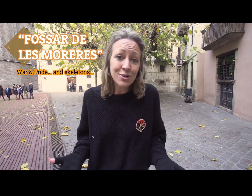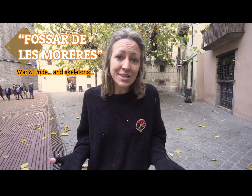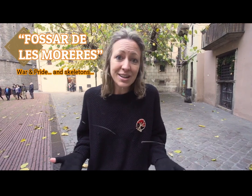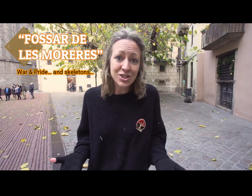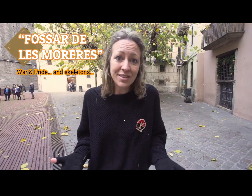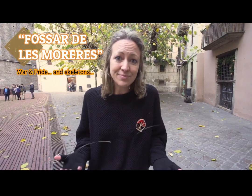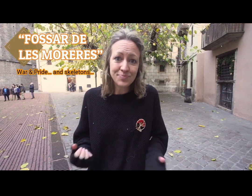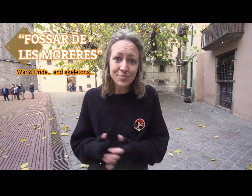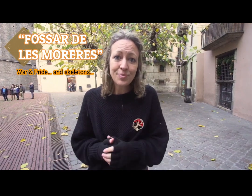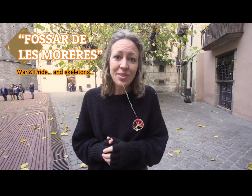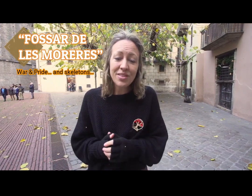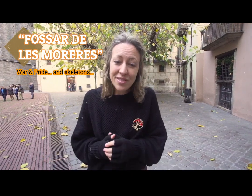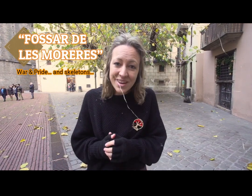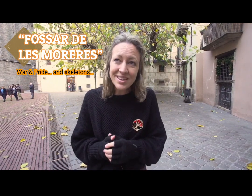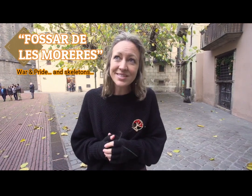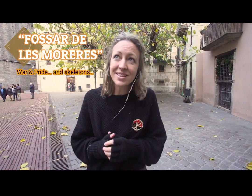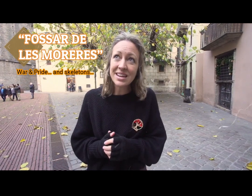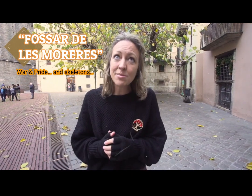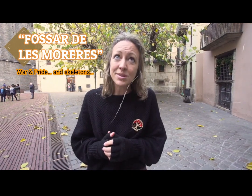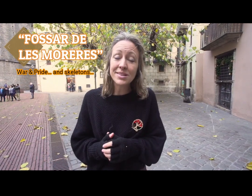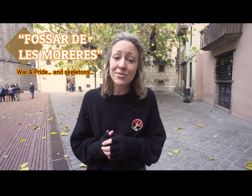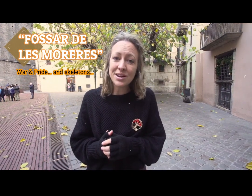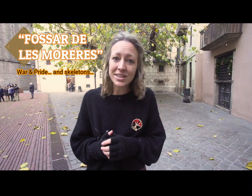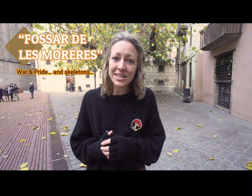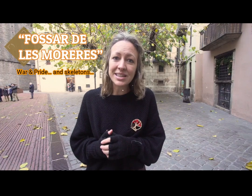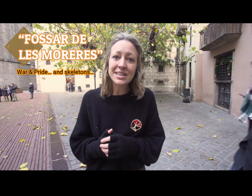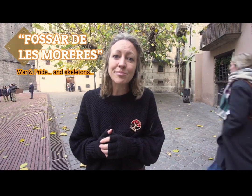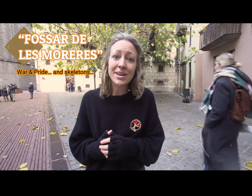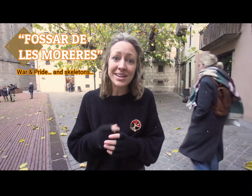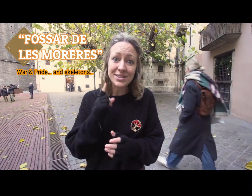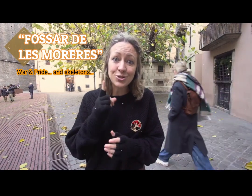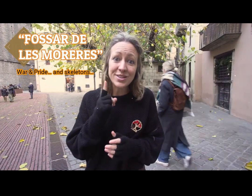lying alongside each other... But the thing is, the neighbours around here complain